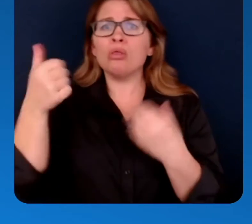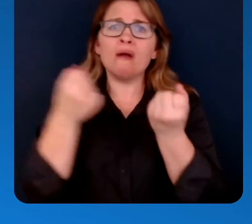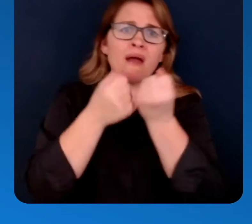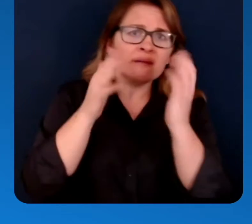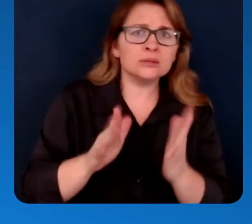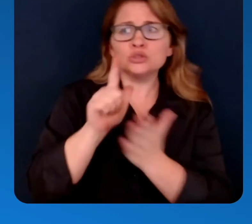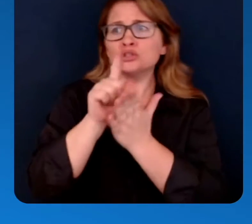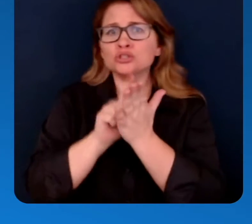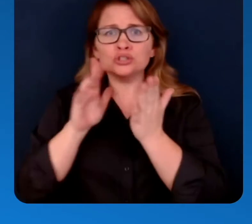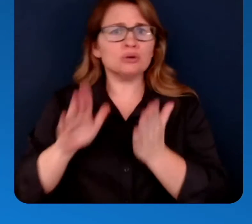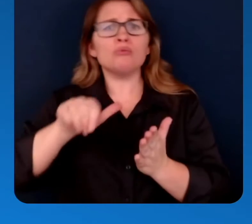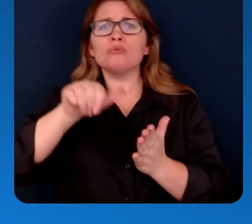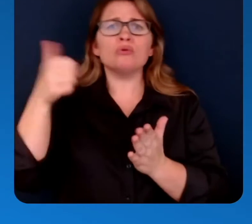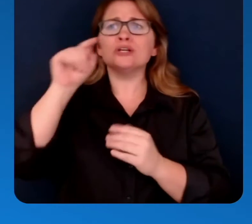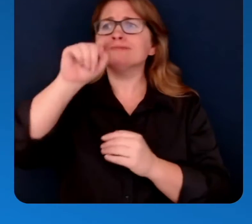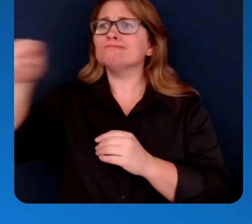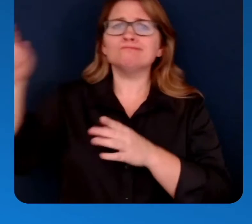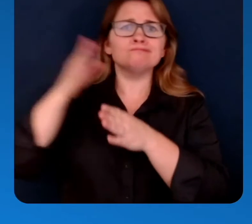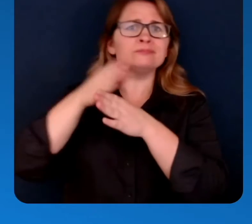who work with domestic and sexual assault victims.